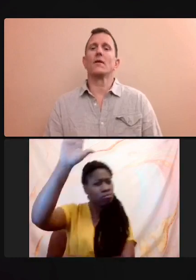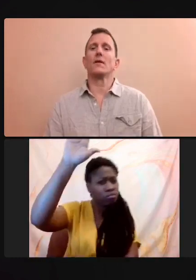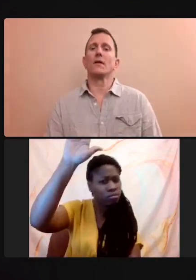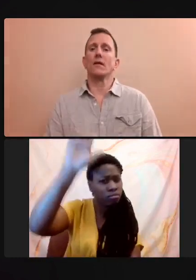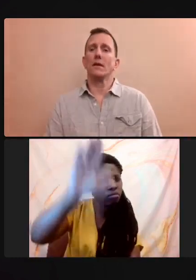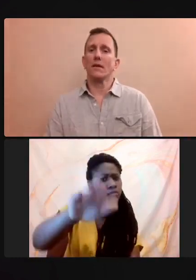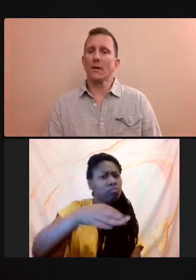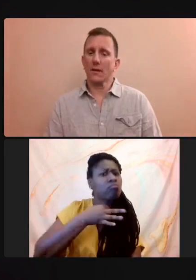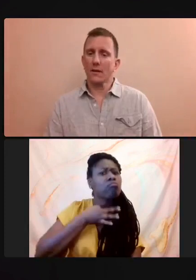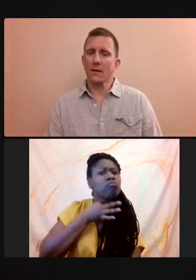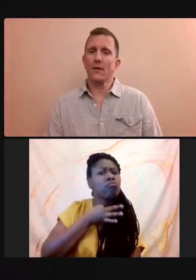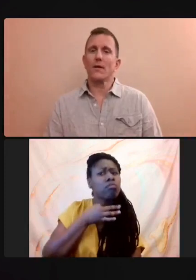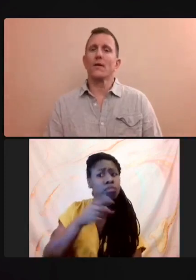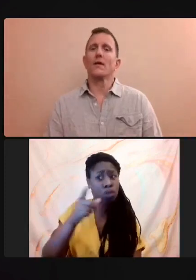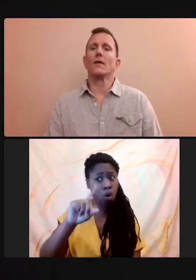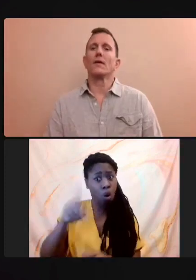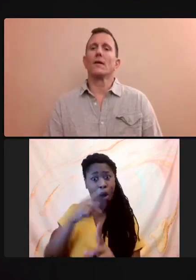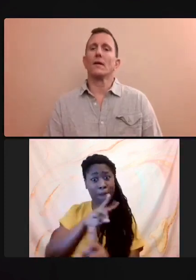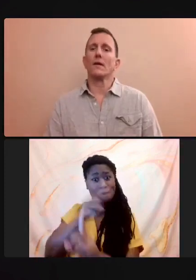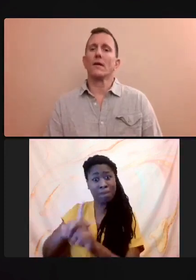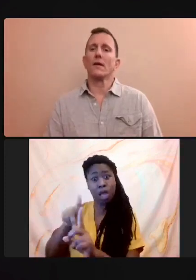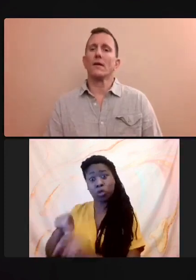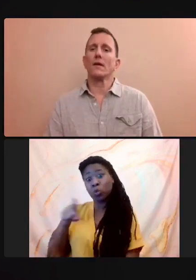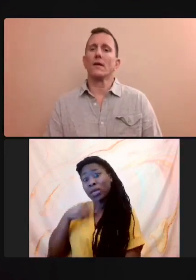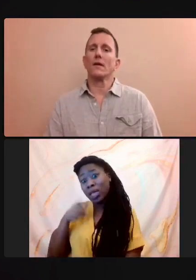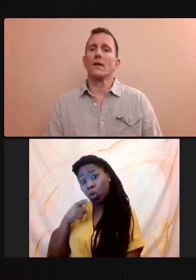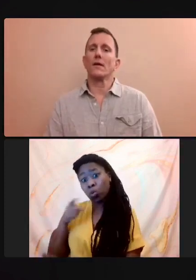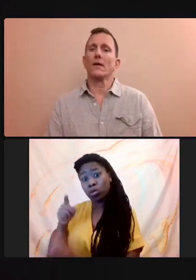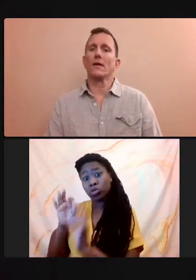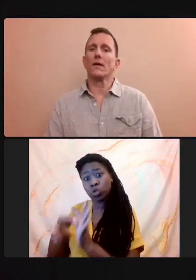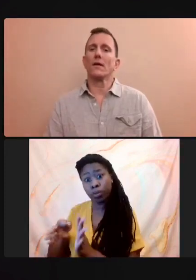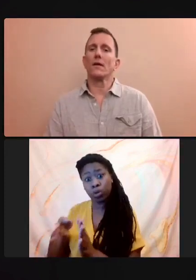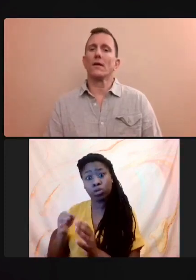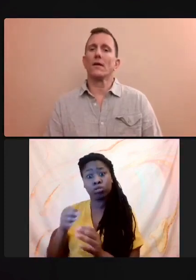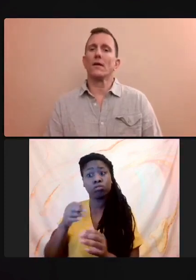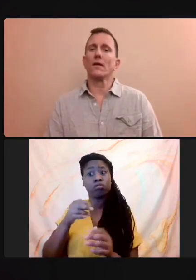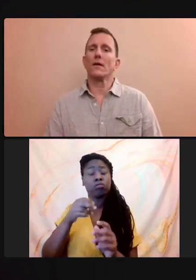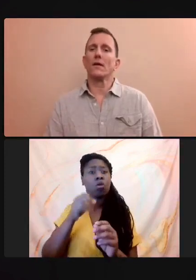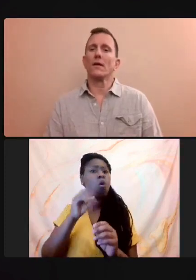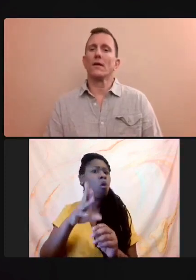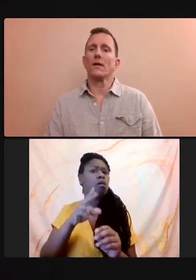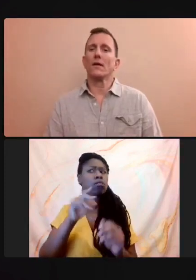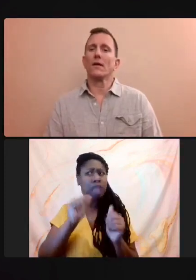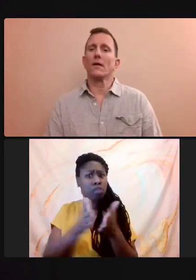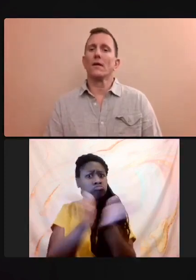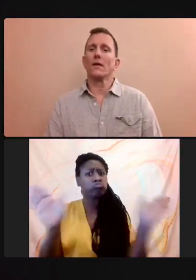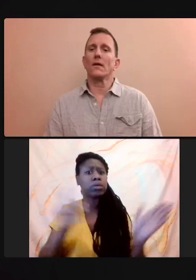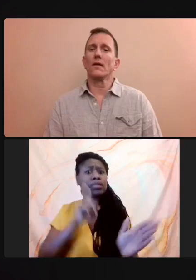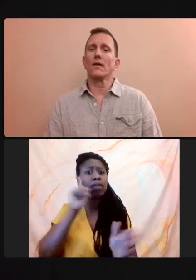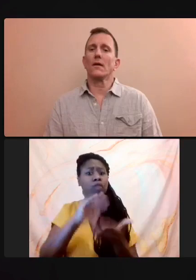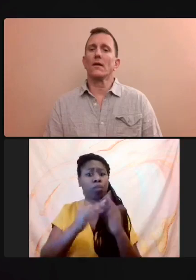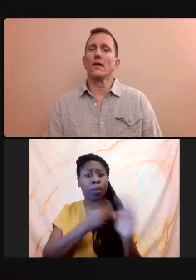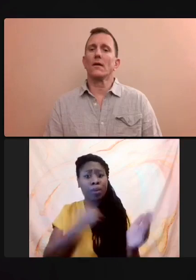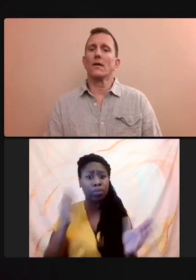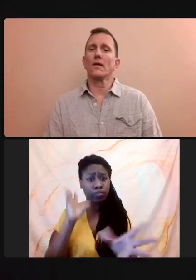And so I asked, Does this apply just for hearing interpreters or can a deaf interpreter be a part of this mentorship program?